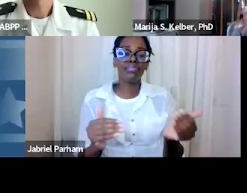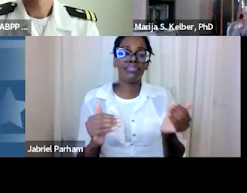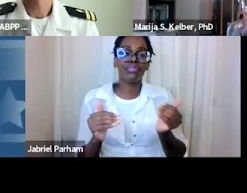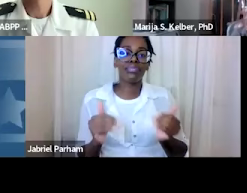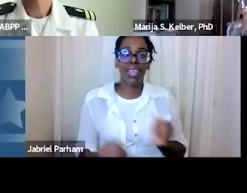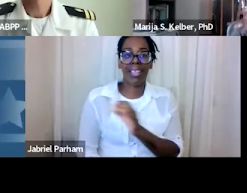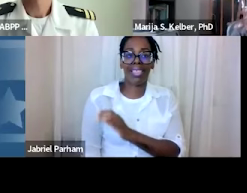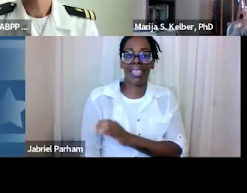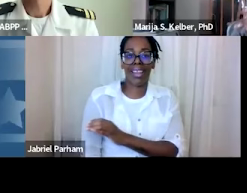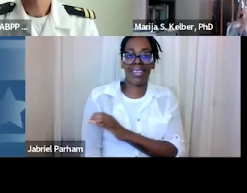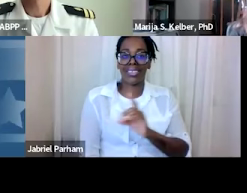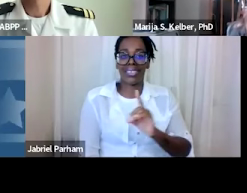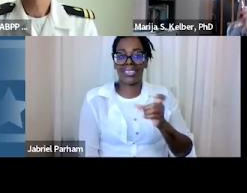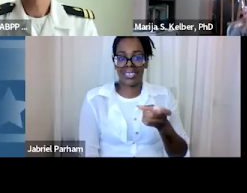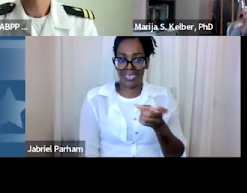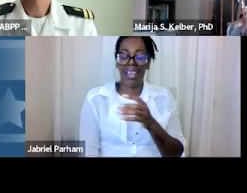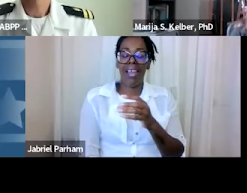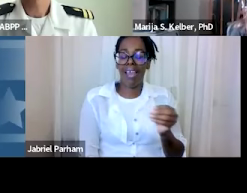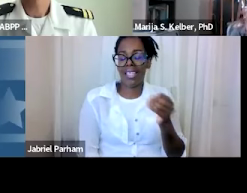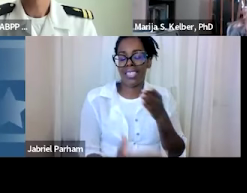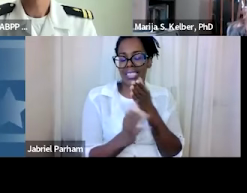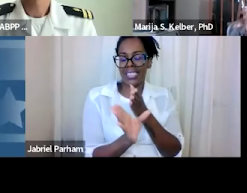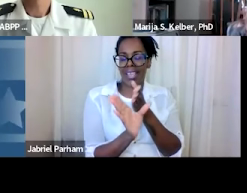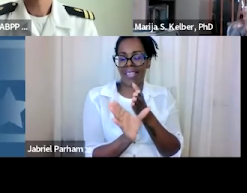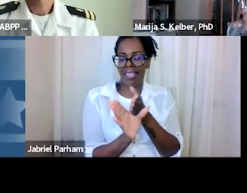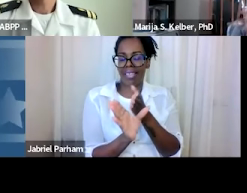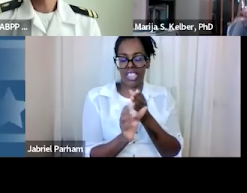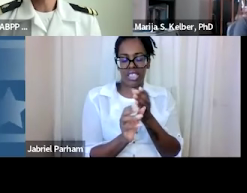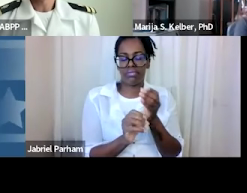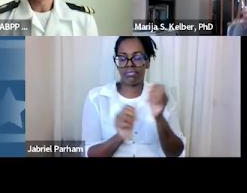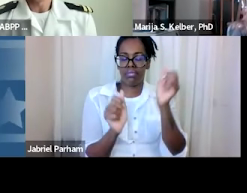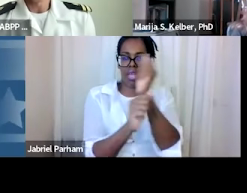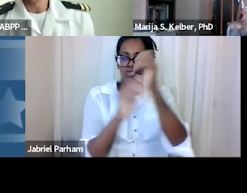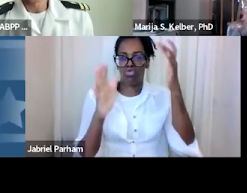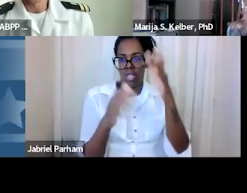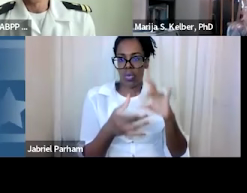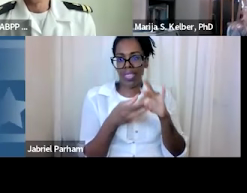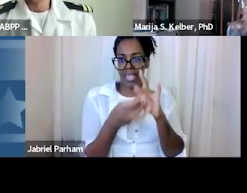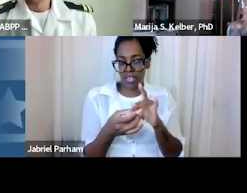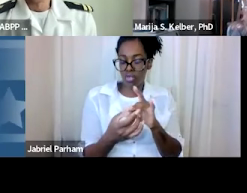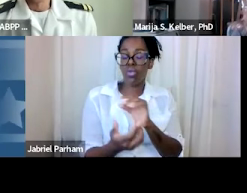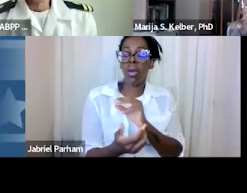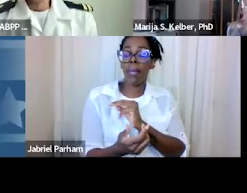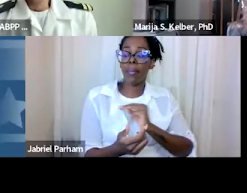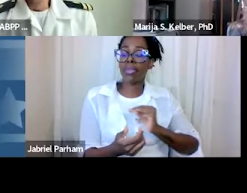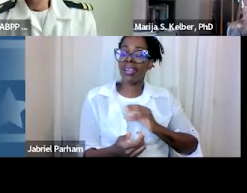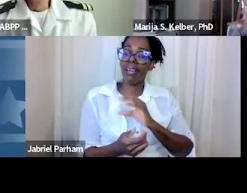neurological conditions and psychological constructs related to mental health and wellness in service members and veterans. If you are not clinical,